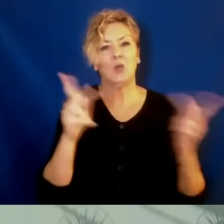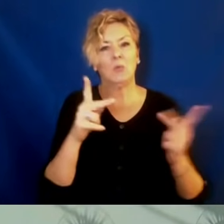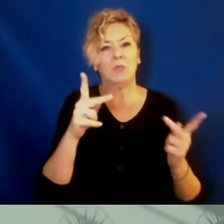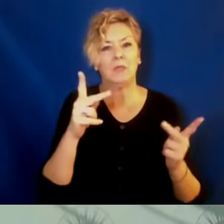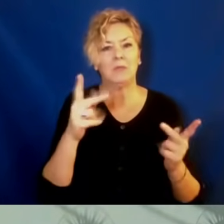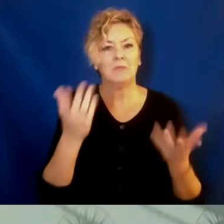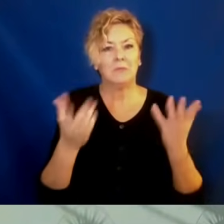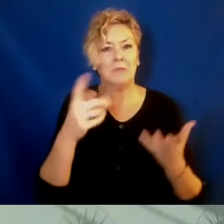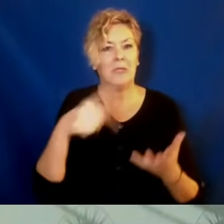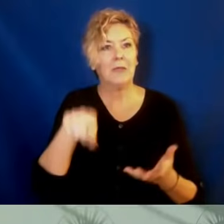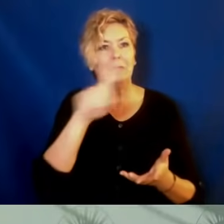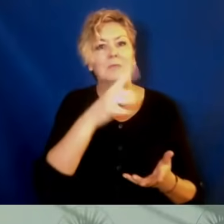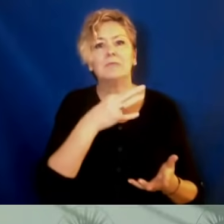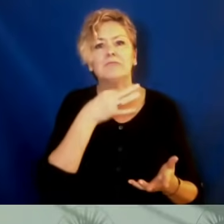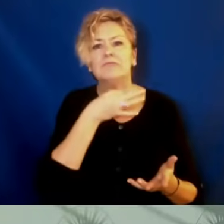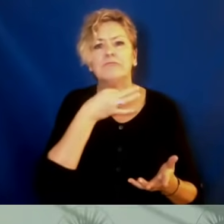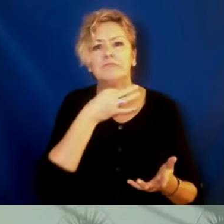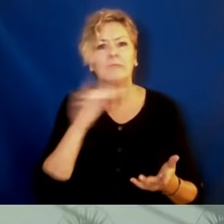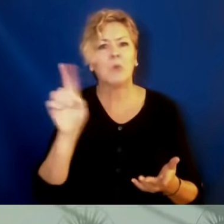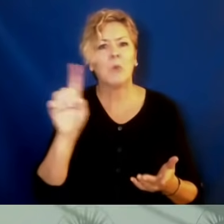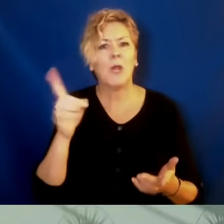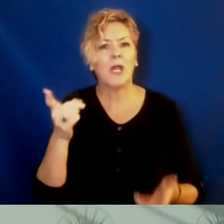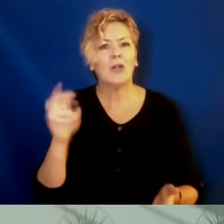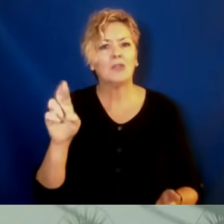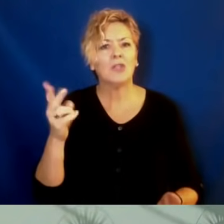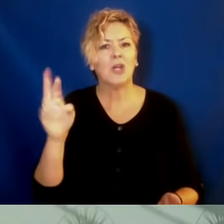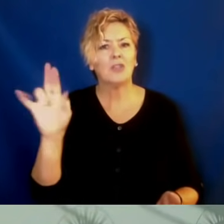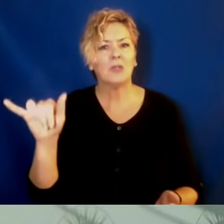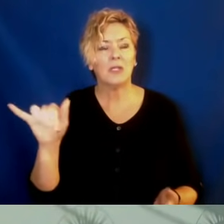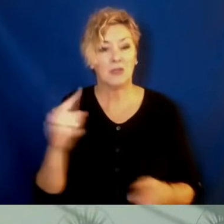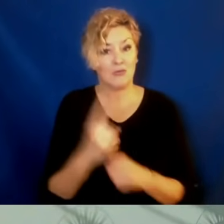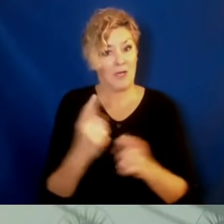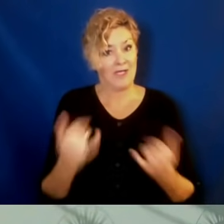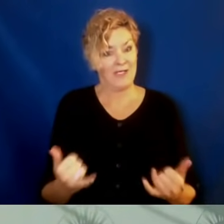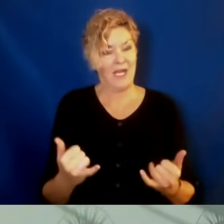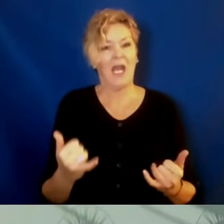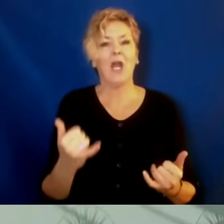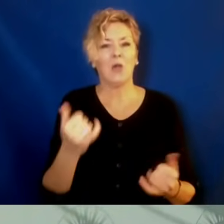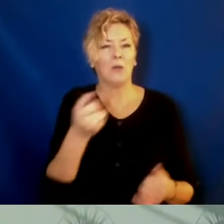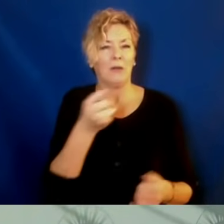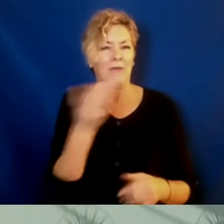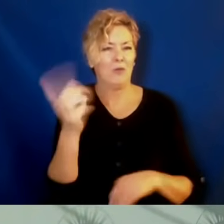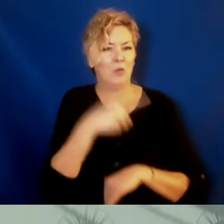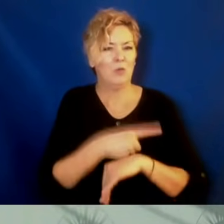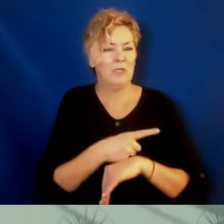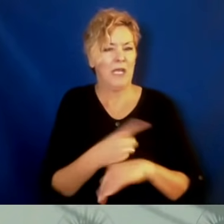we will be providing a written briefing, Dr. Gustus and then I on COVID-19 situation in British Columbia.